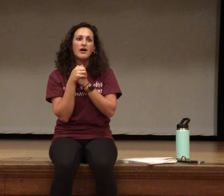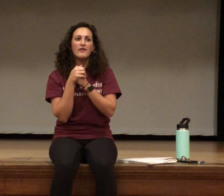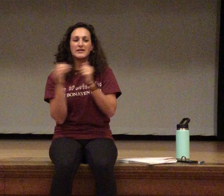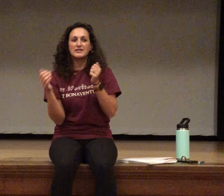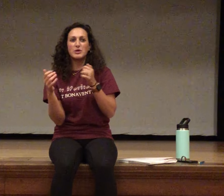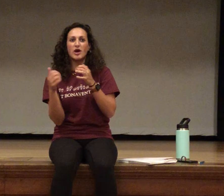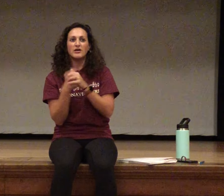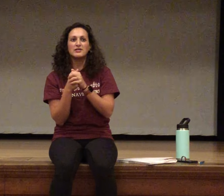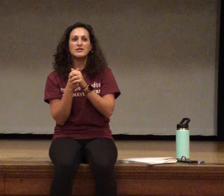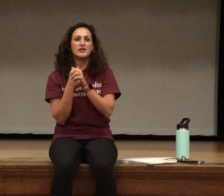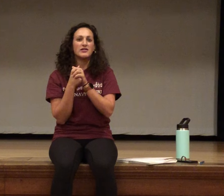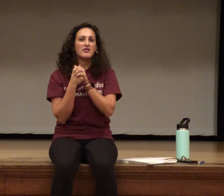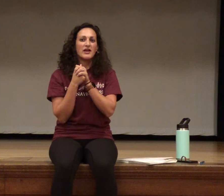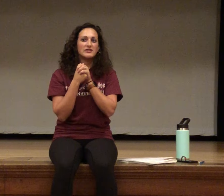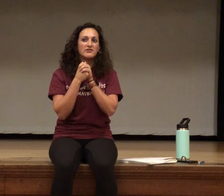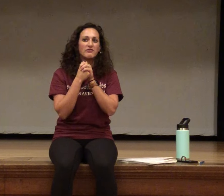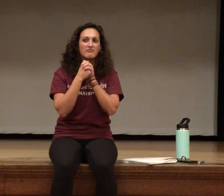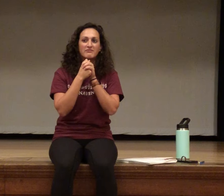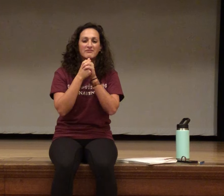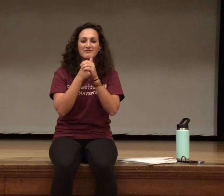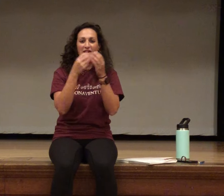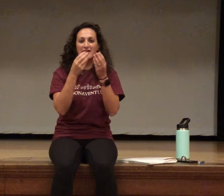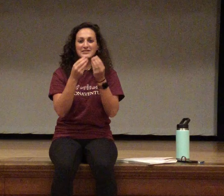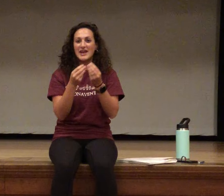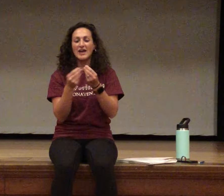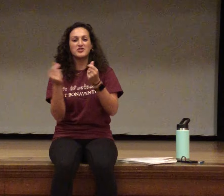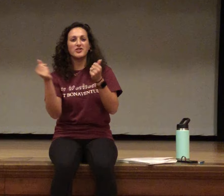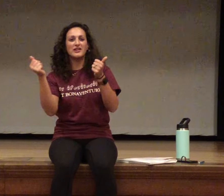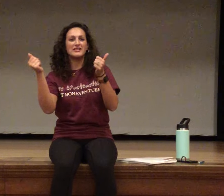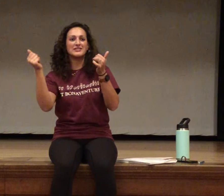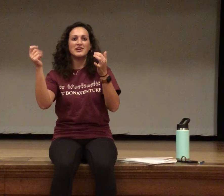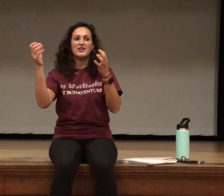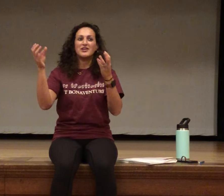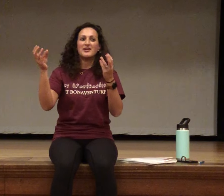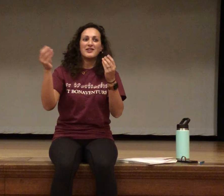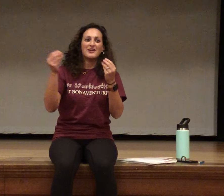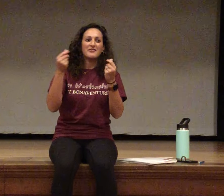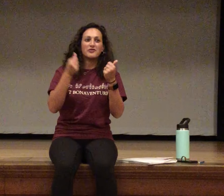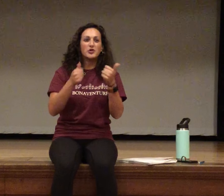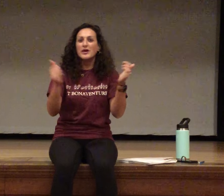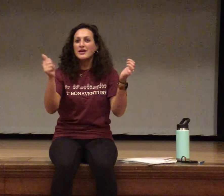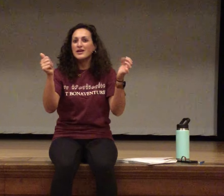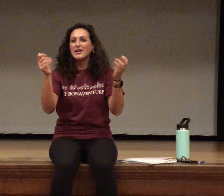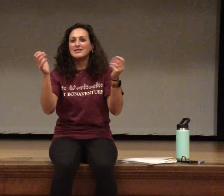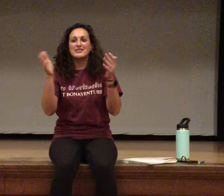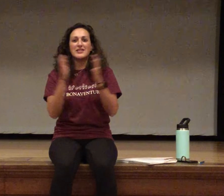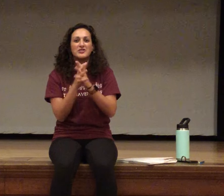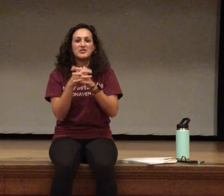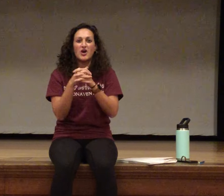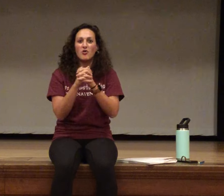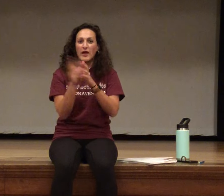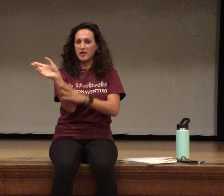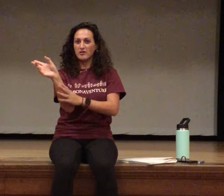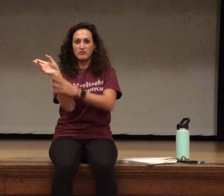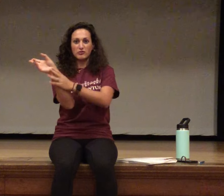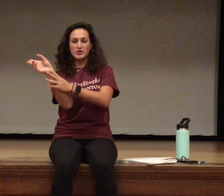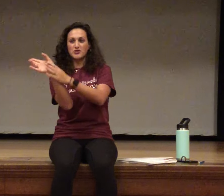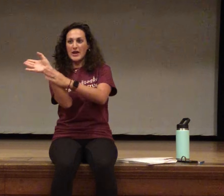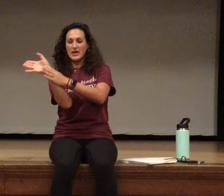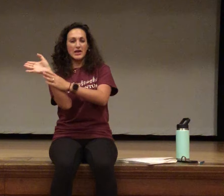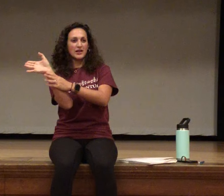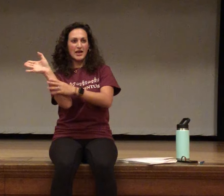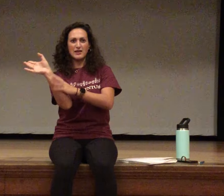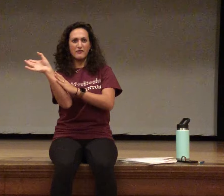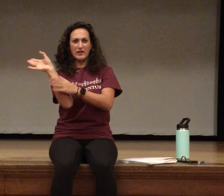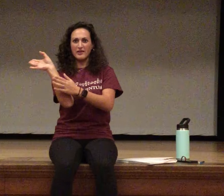and that is because the it's it's natural it's fluid it's there's no like restraining like feel